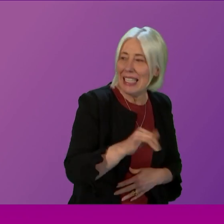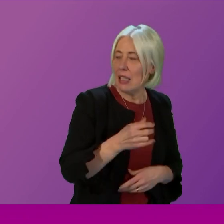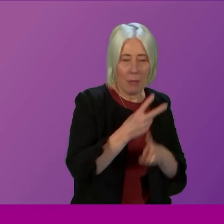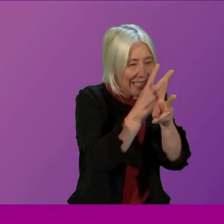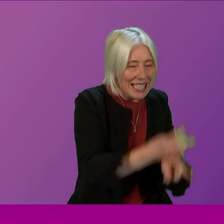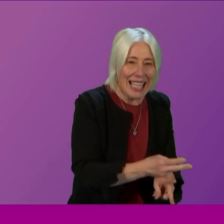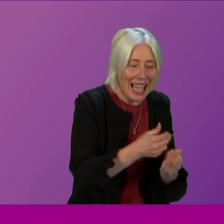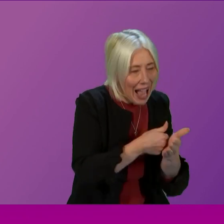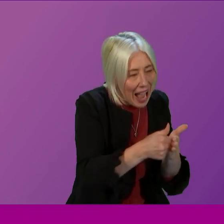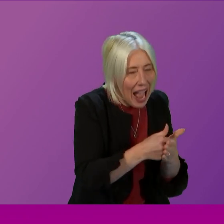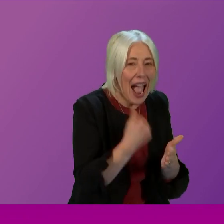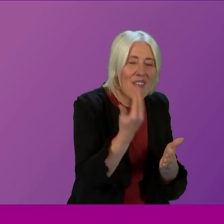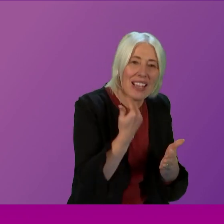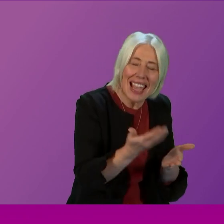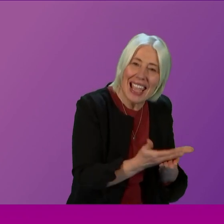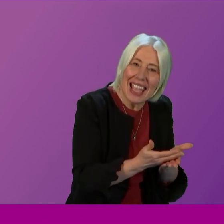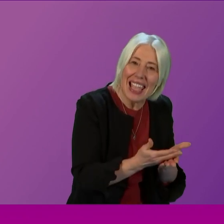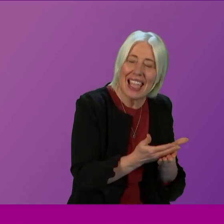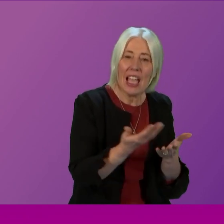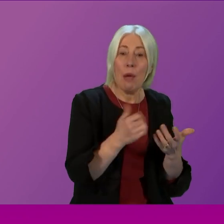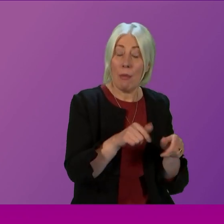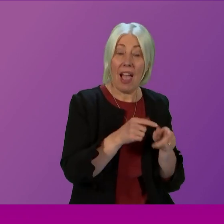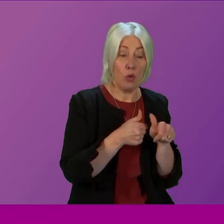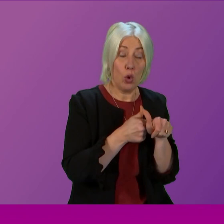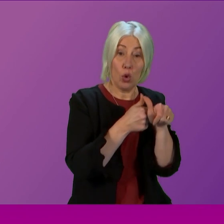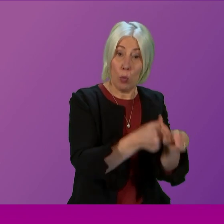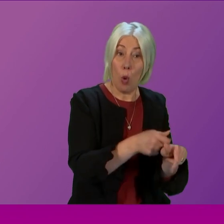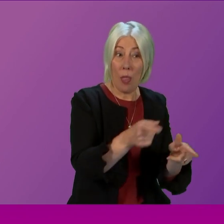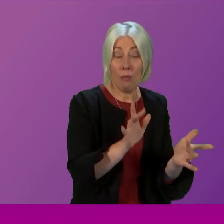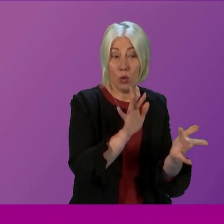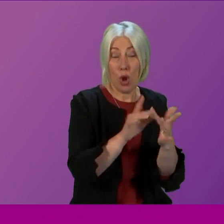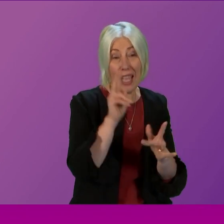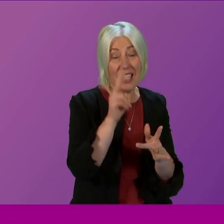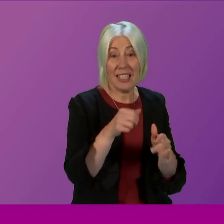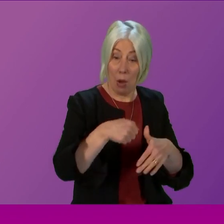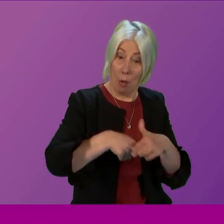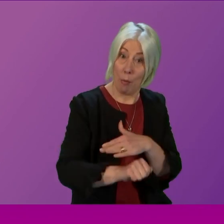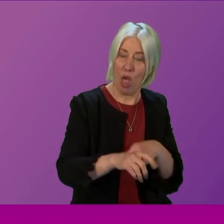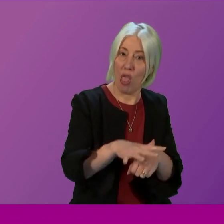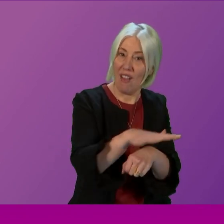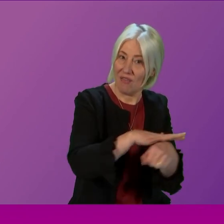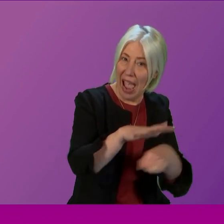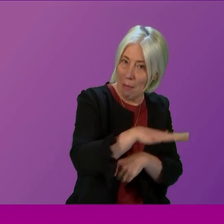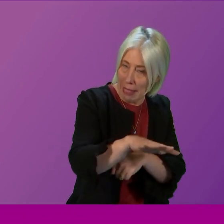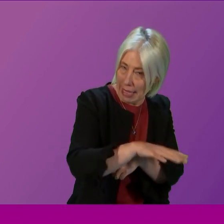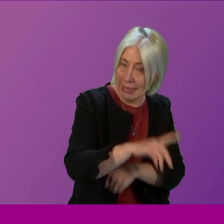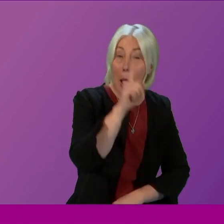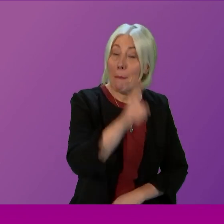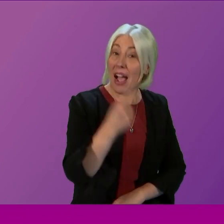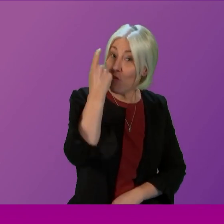including, for example, supporting contact with their birth families. However, I encourage anyone who is thinking about fostering to speak to their